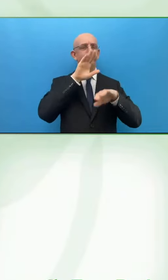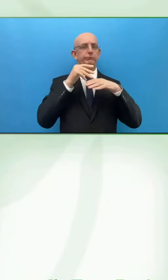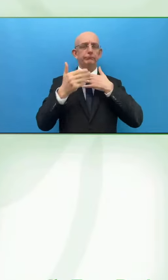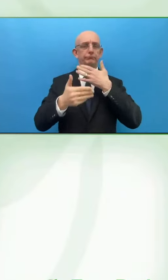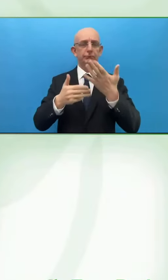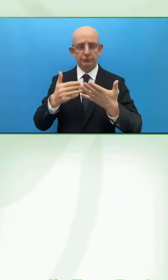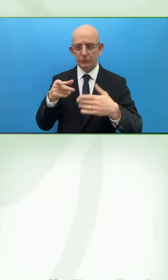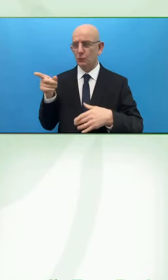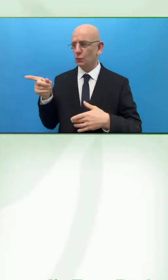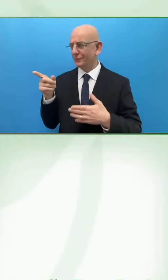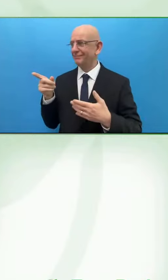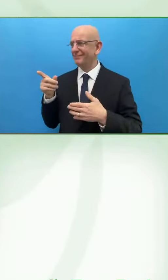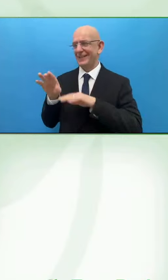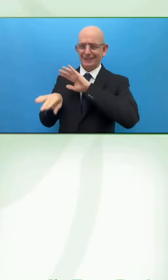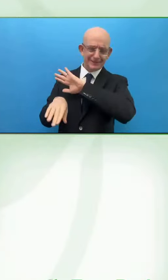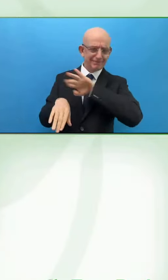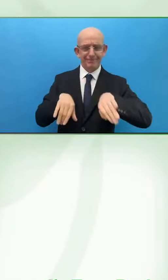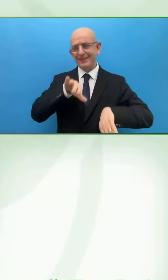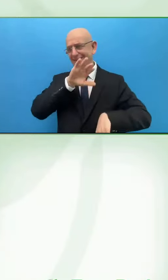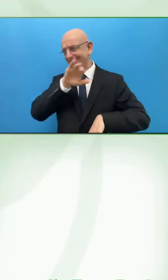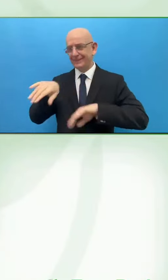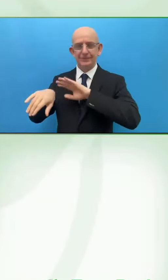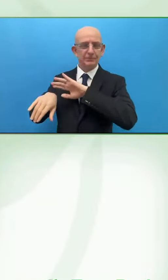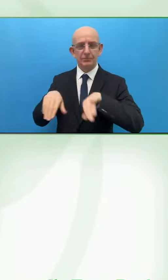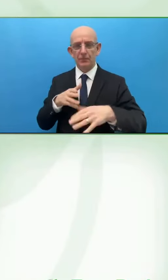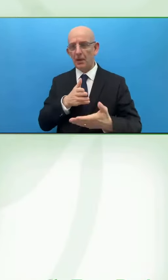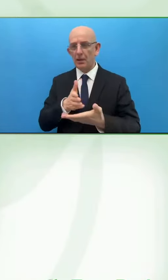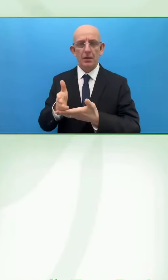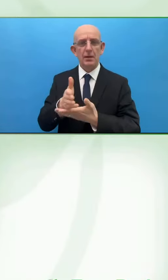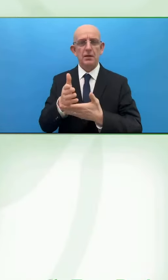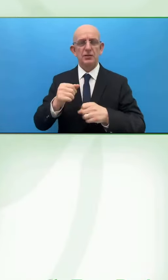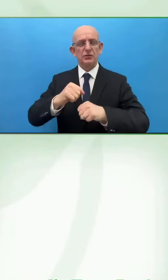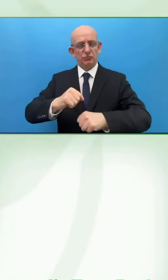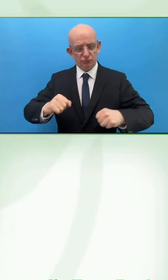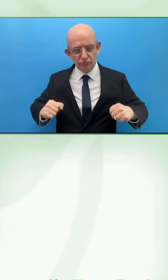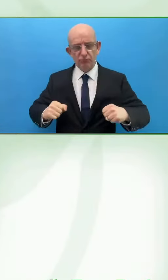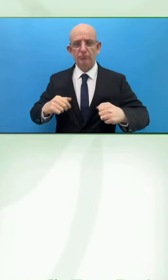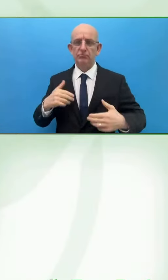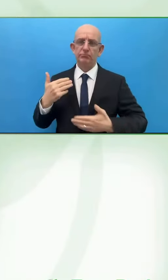a possession of your willpower.